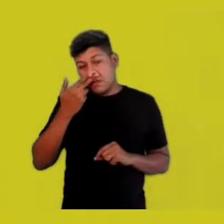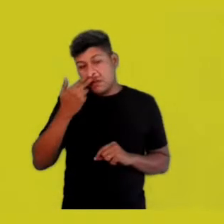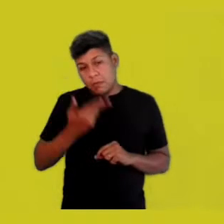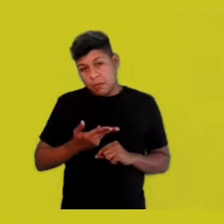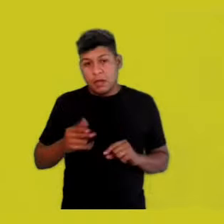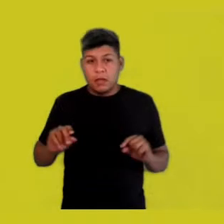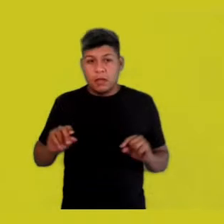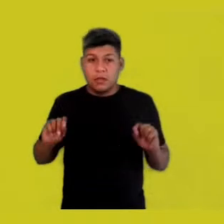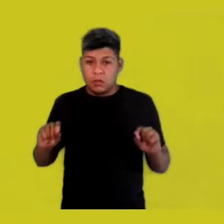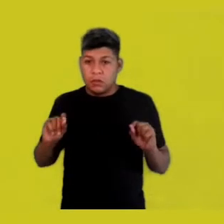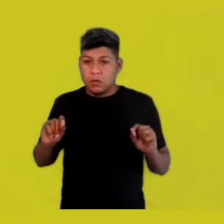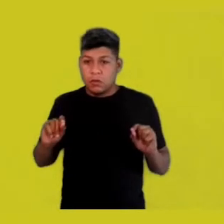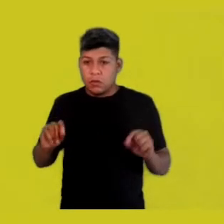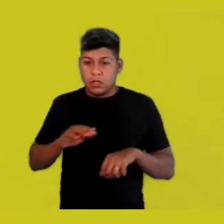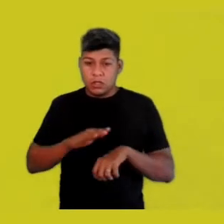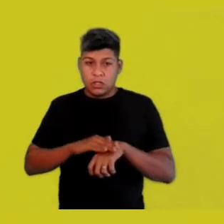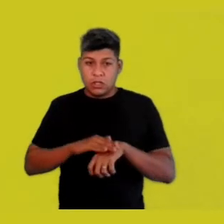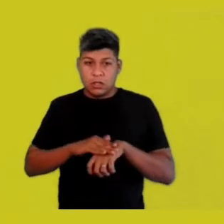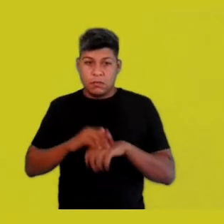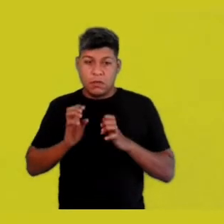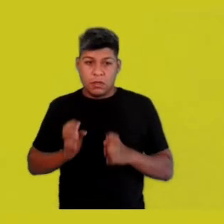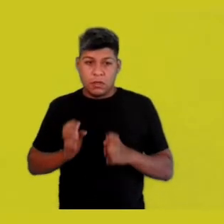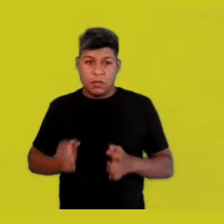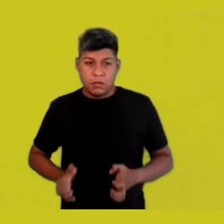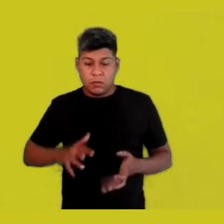“Says a shaman of the Marubo ethnicity: ‘In chanting